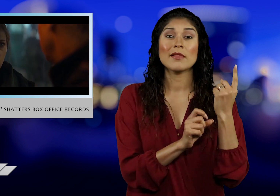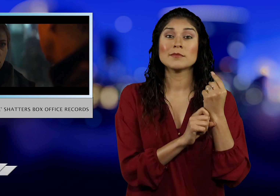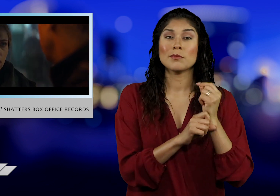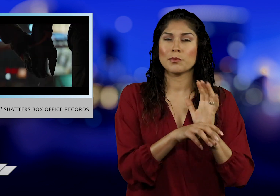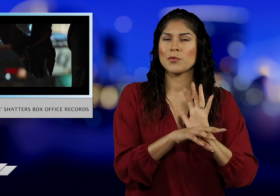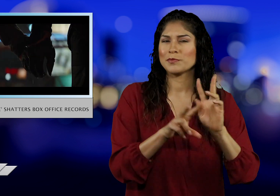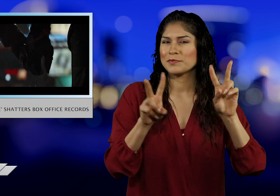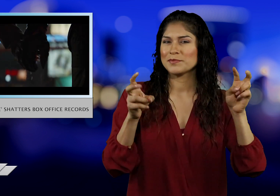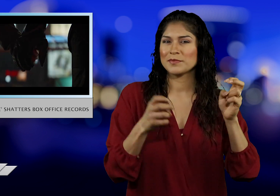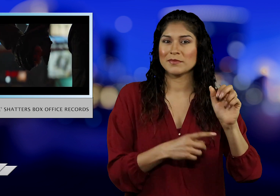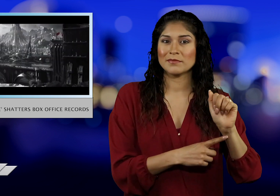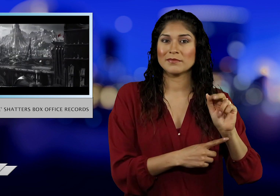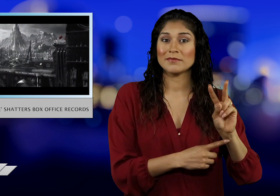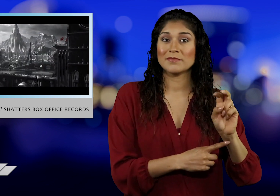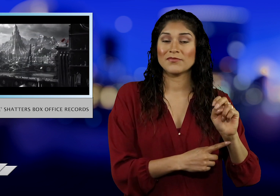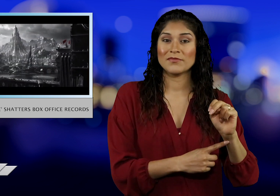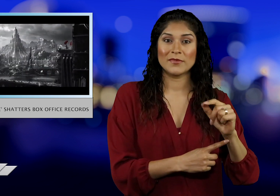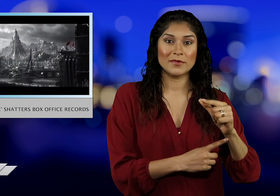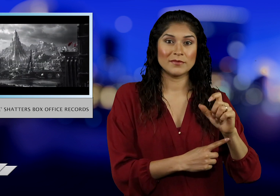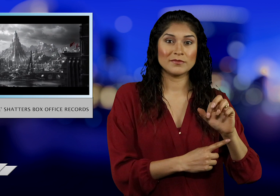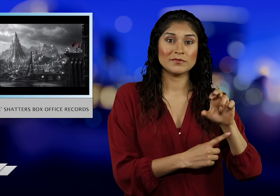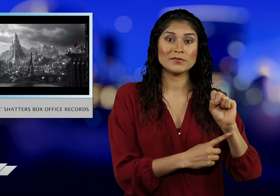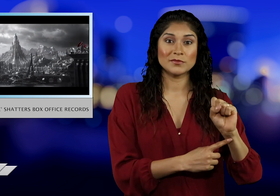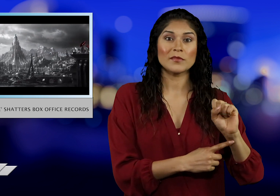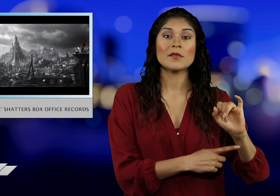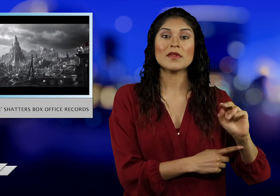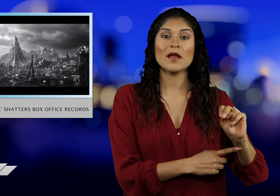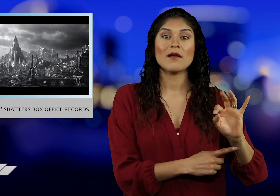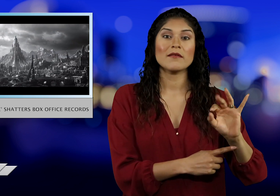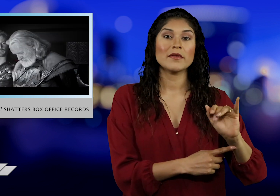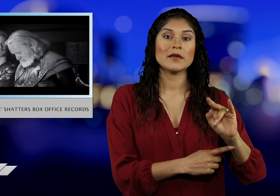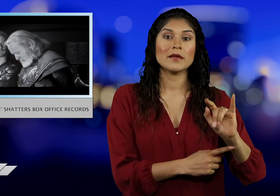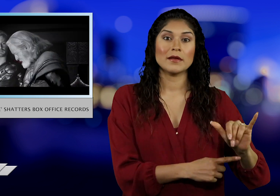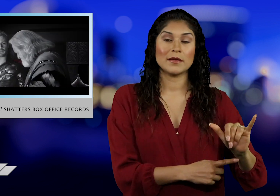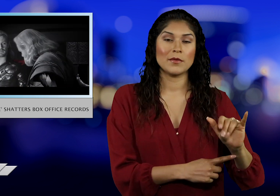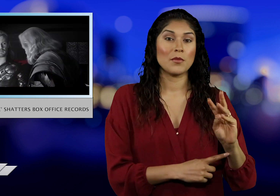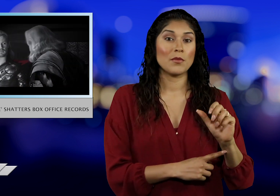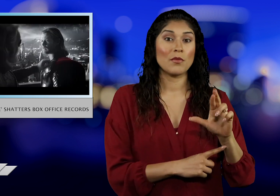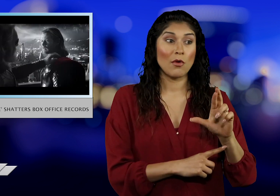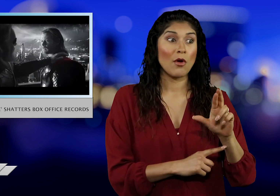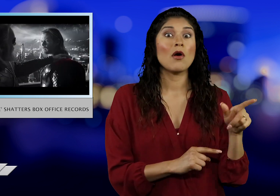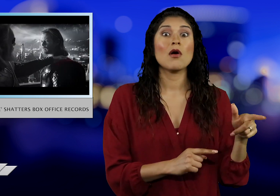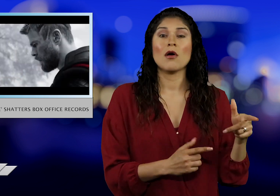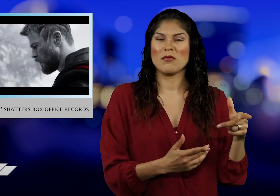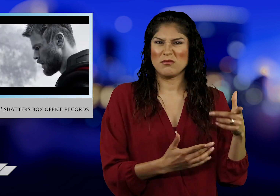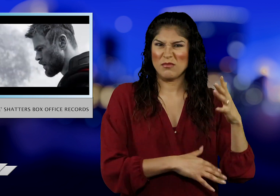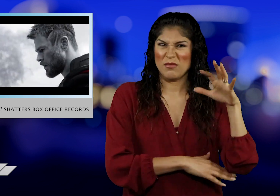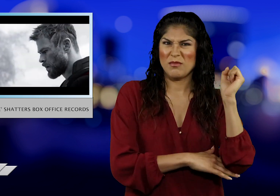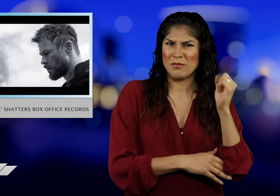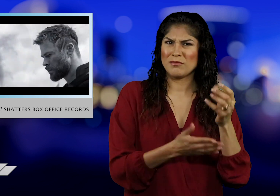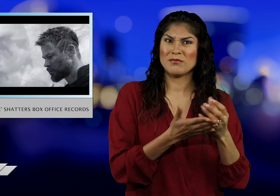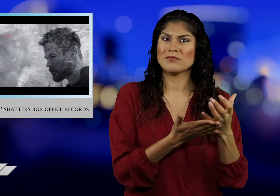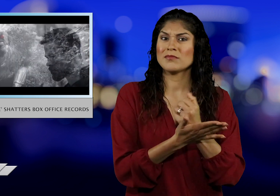"Avengers: Infinity War" formally held the record, making $640 million in its opening